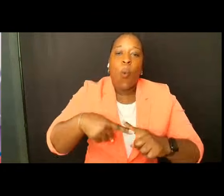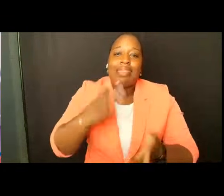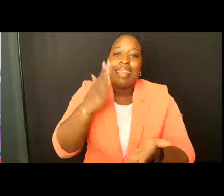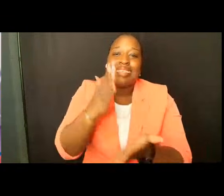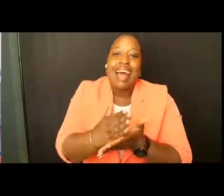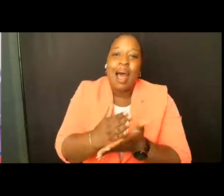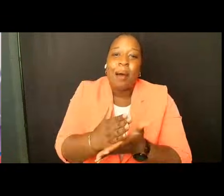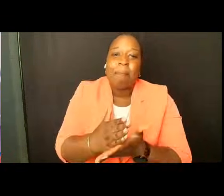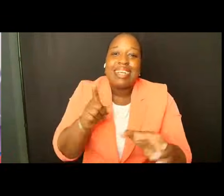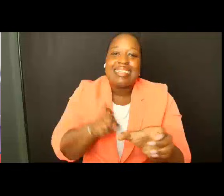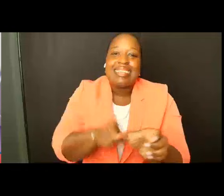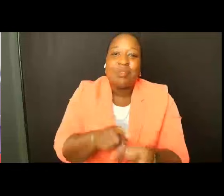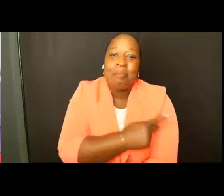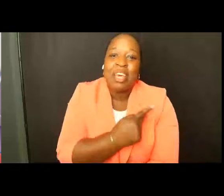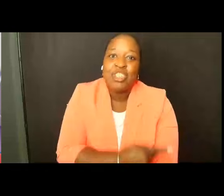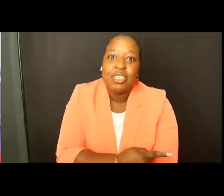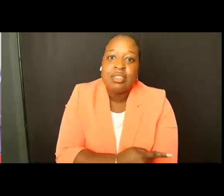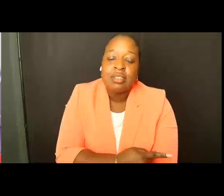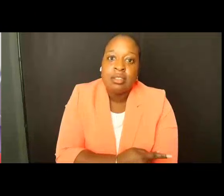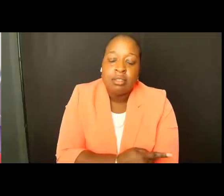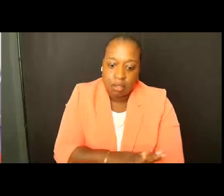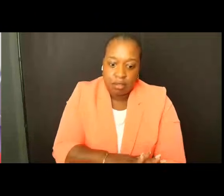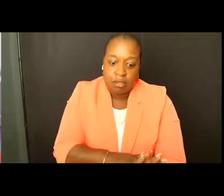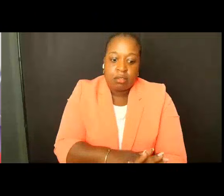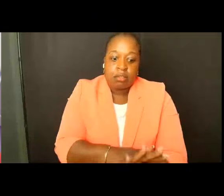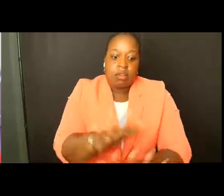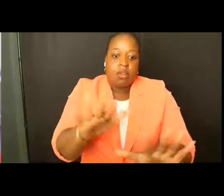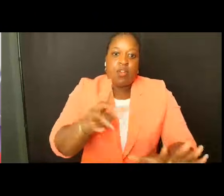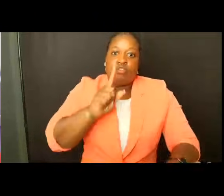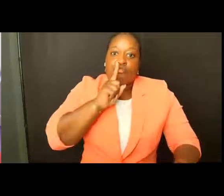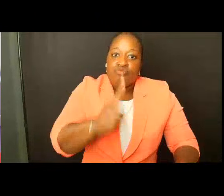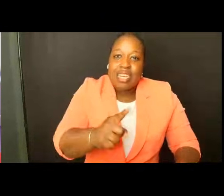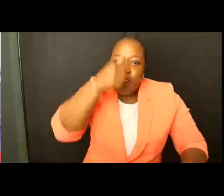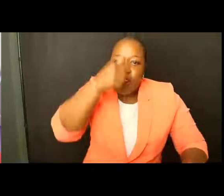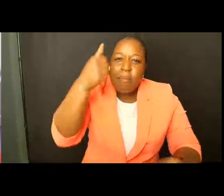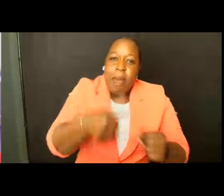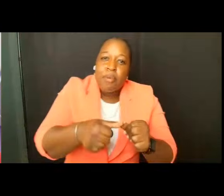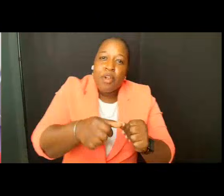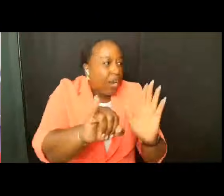of having a transformative therapy. You actually lose an identity. "I'm not a patient anymore,